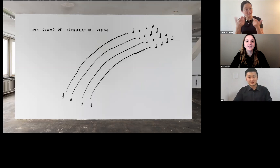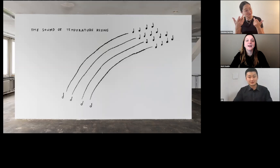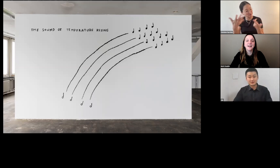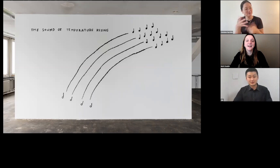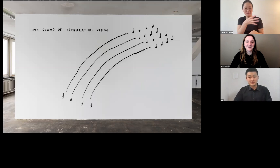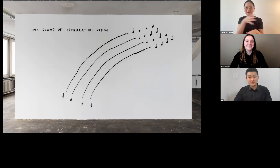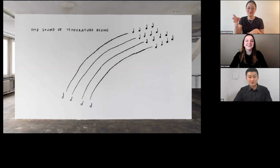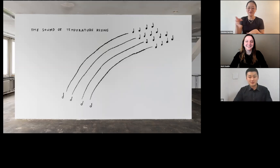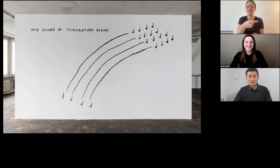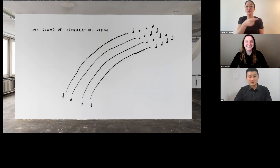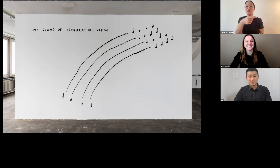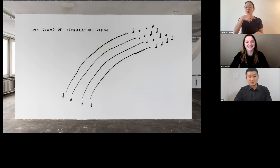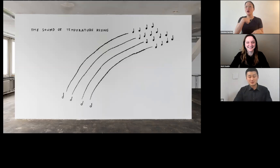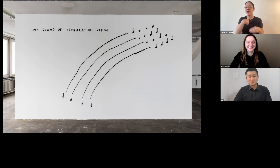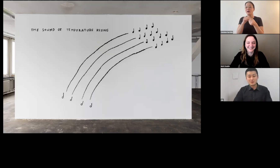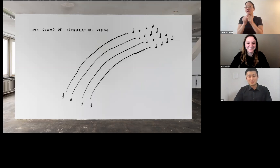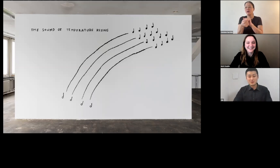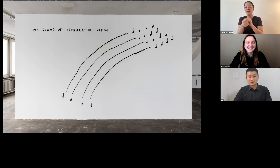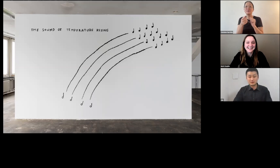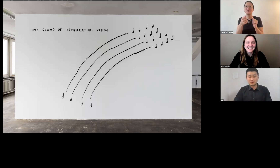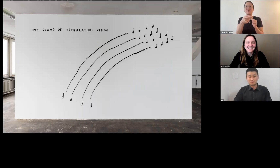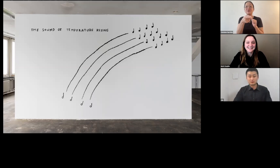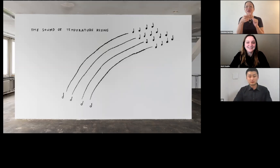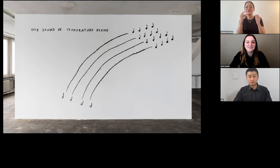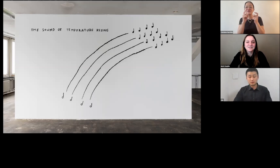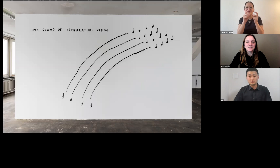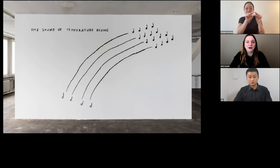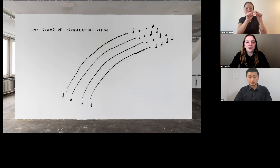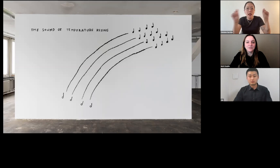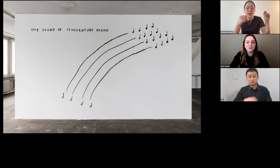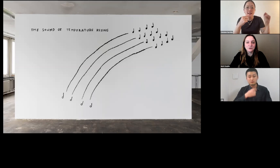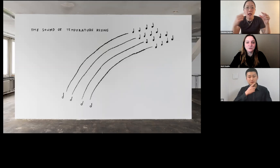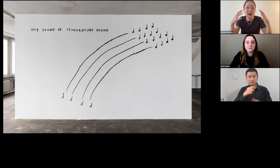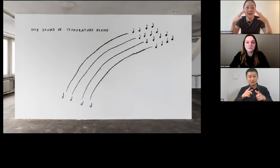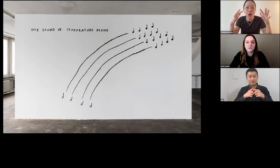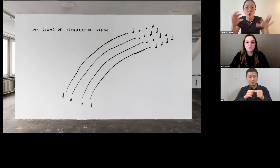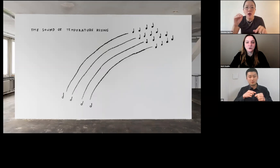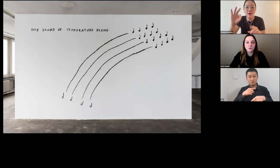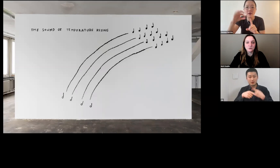Ahh okay. So I've used those…